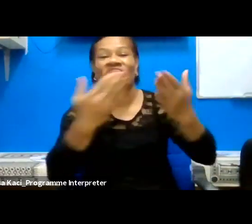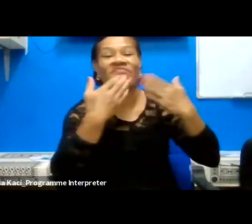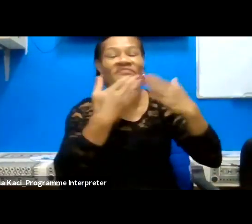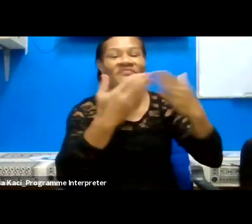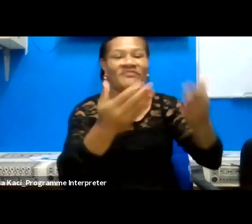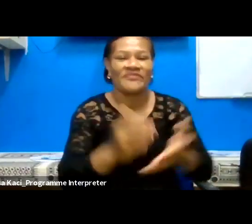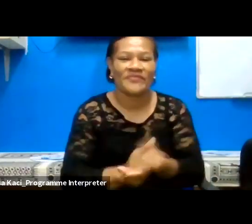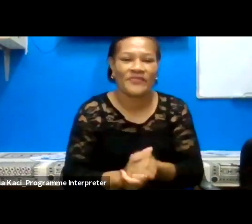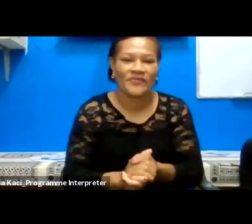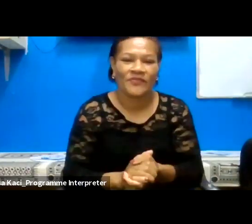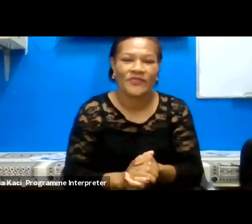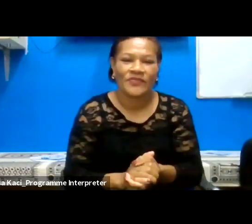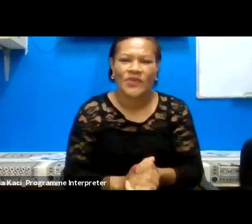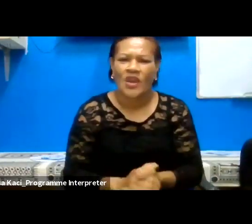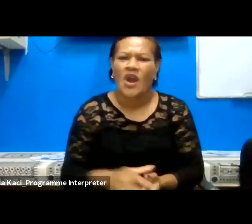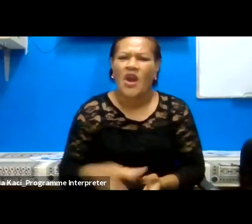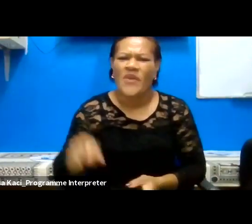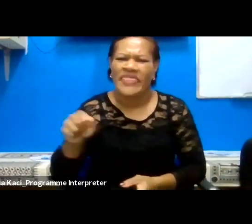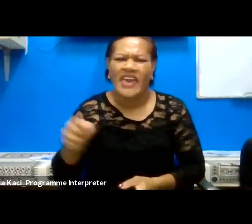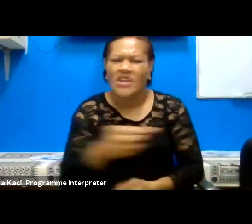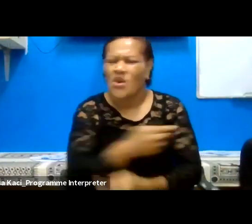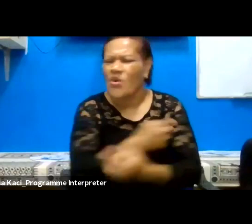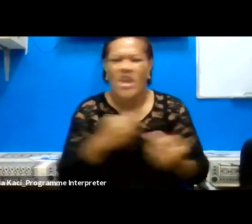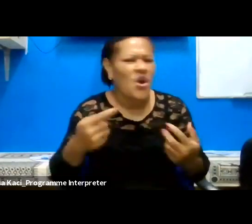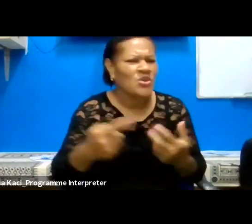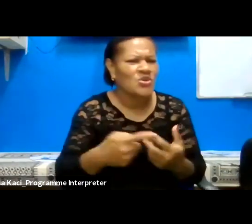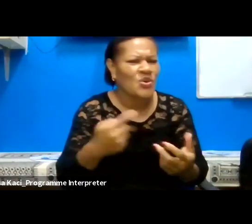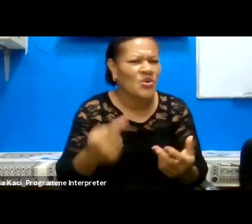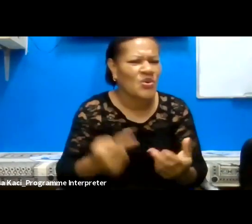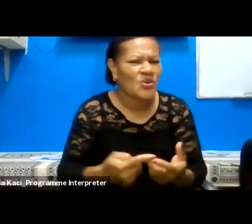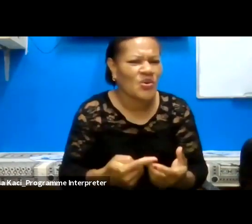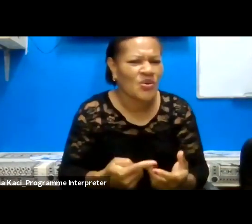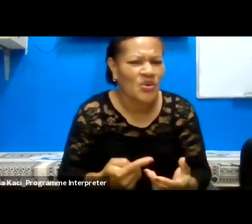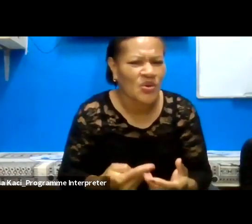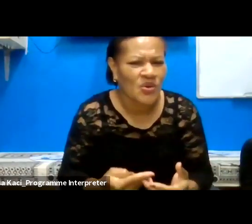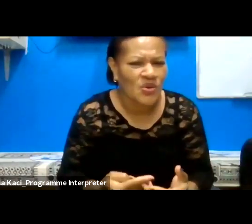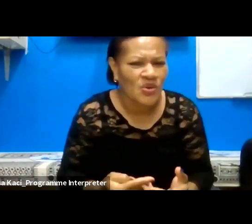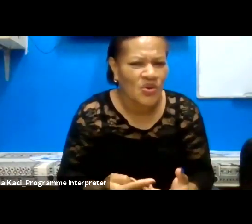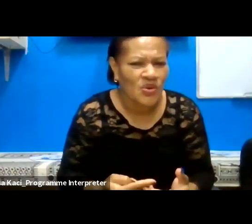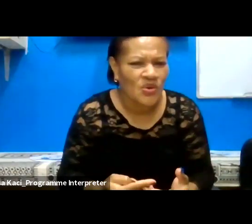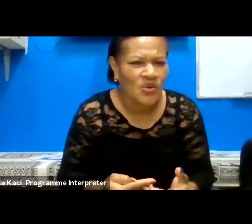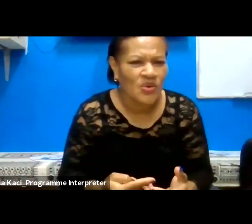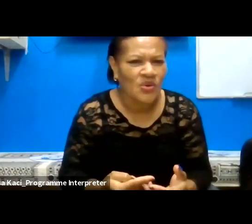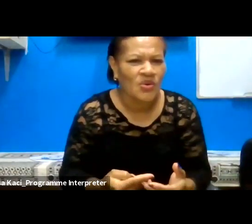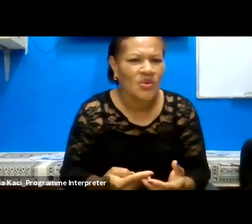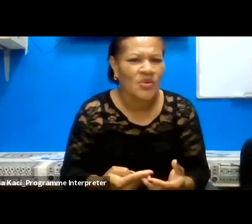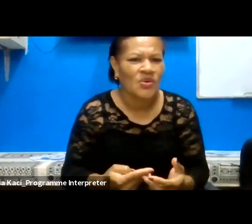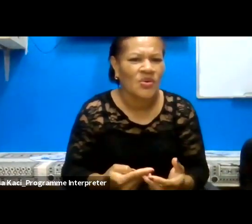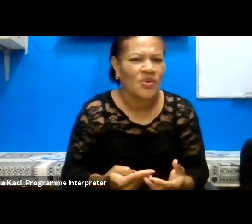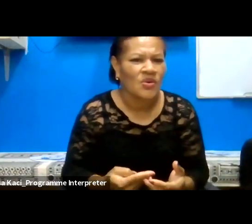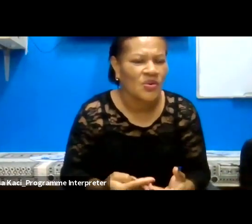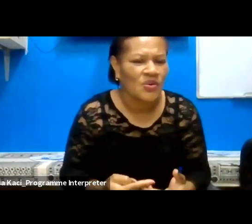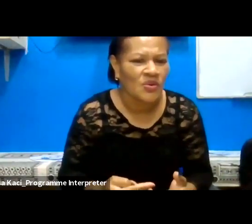words of encouragement. we have